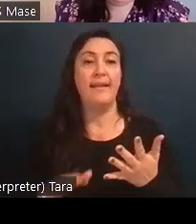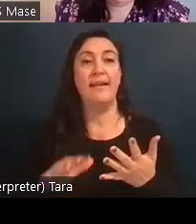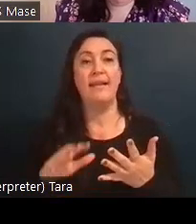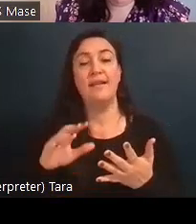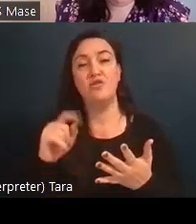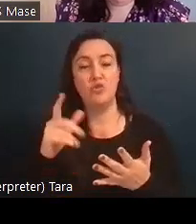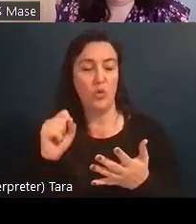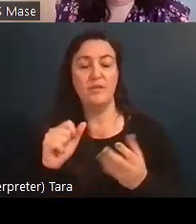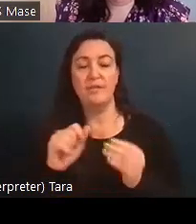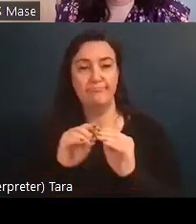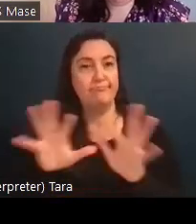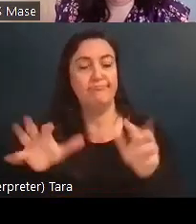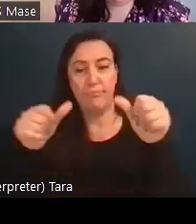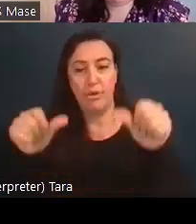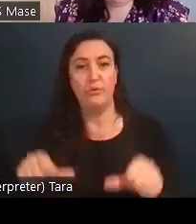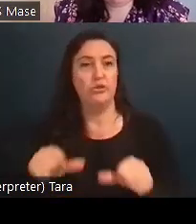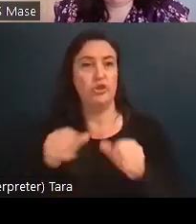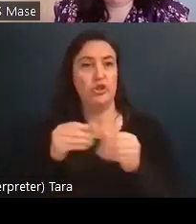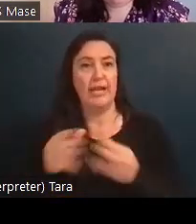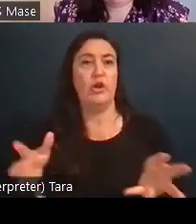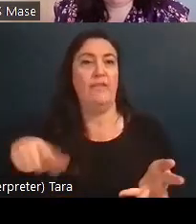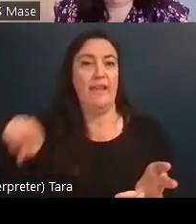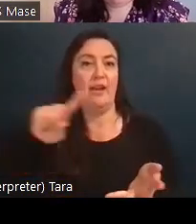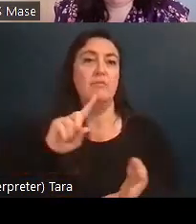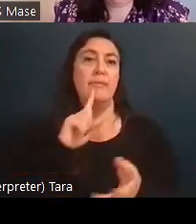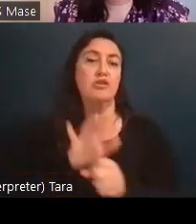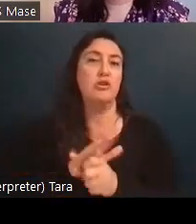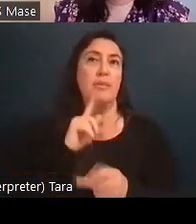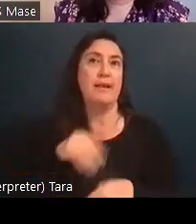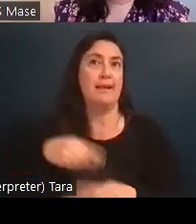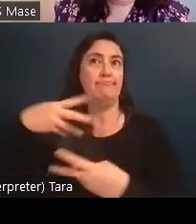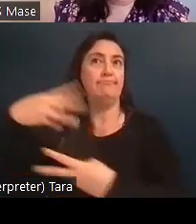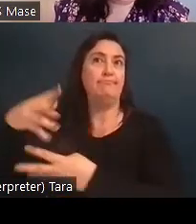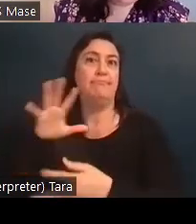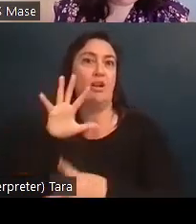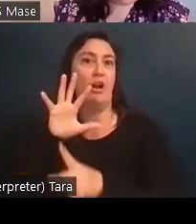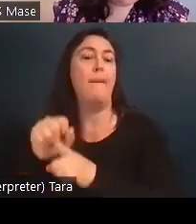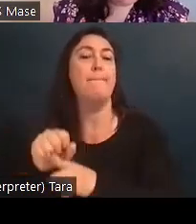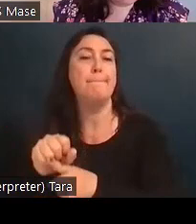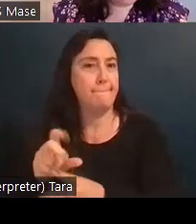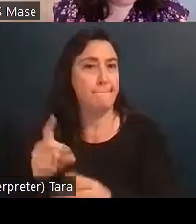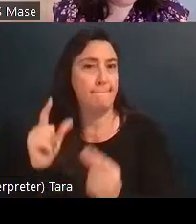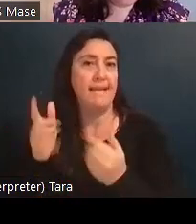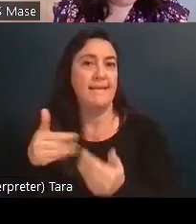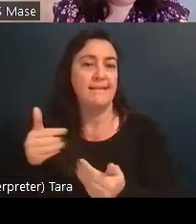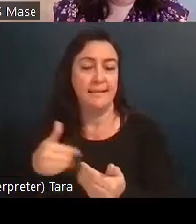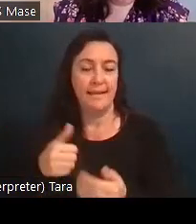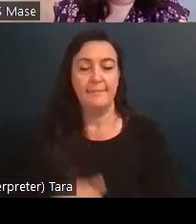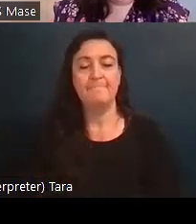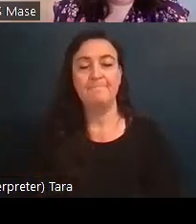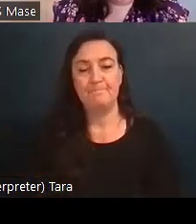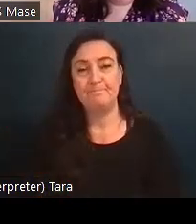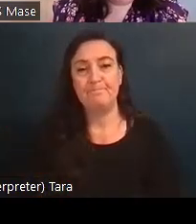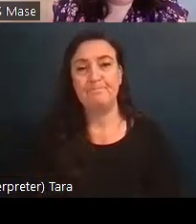sure folks have access to get caught up to speed in different parts of the project.